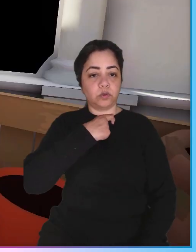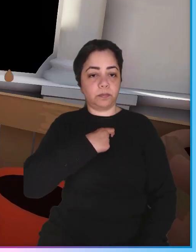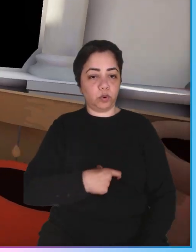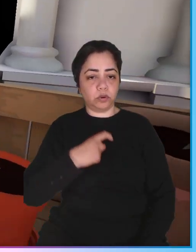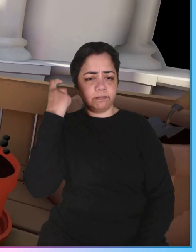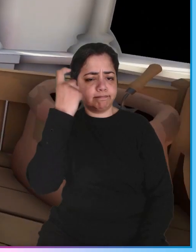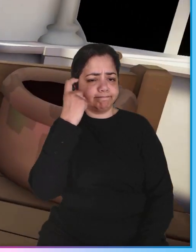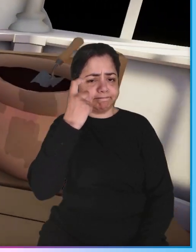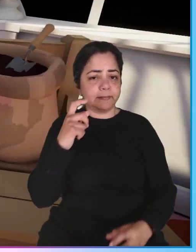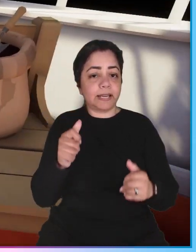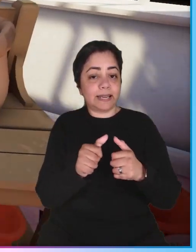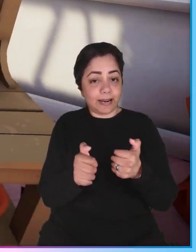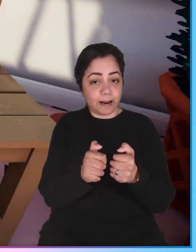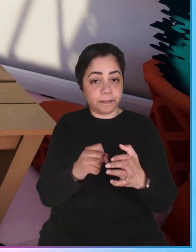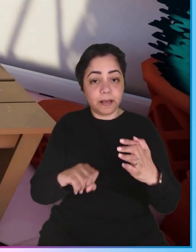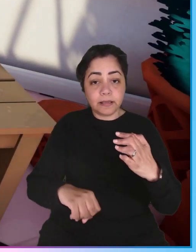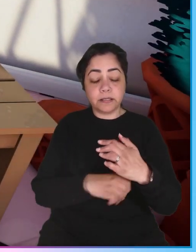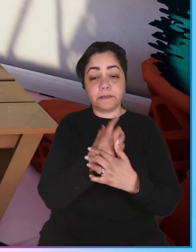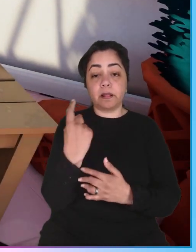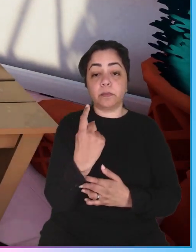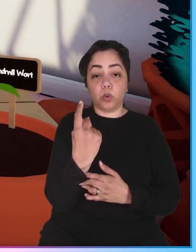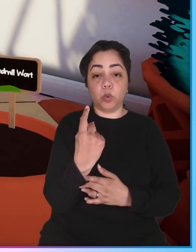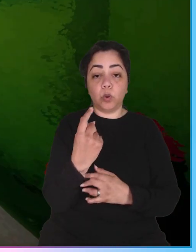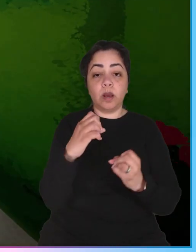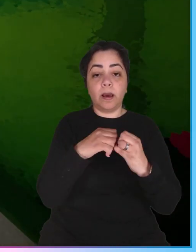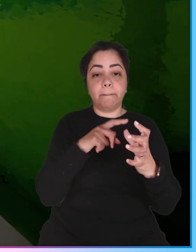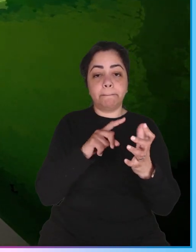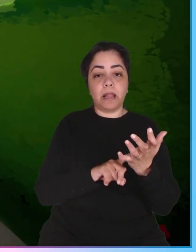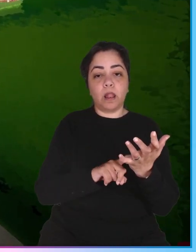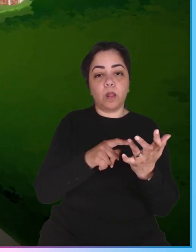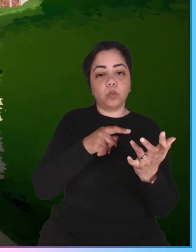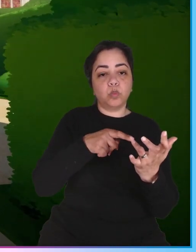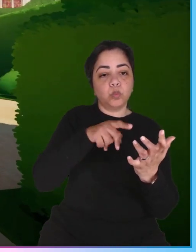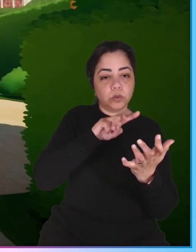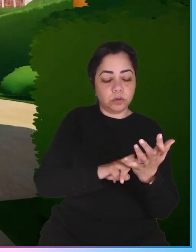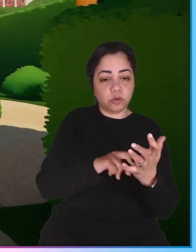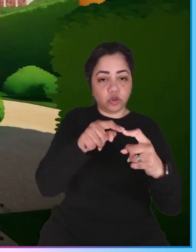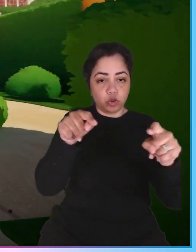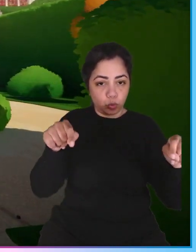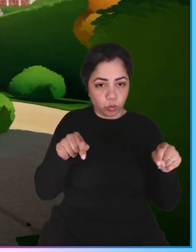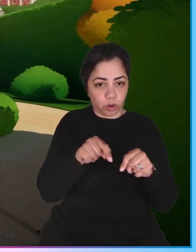You play as Aribella Greene, a retired botanist living in a beautiful picturesque manor.